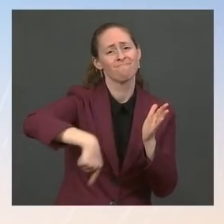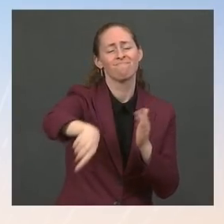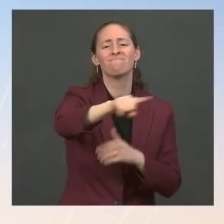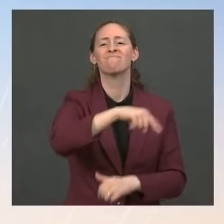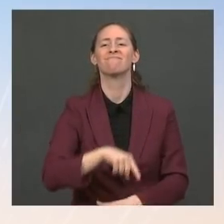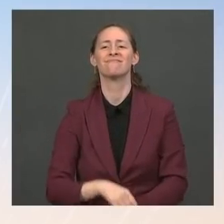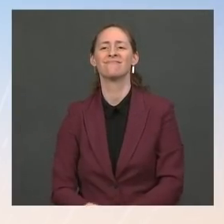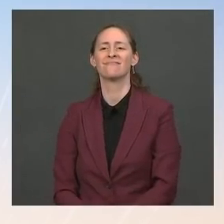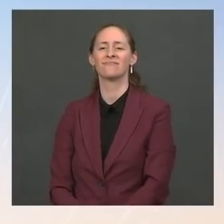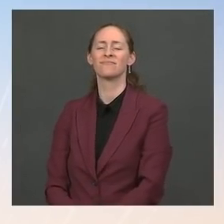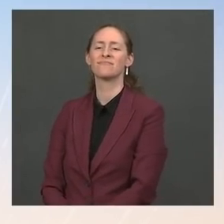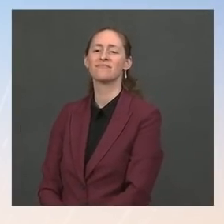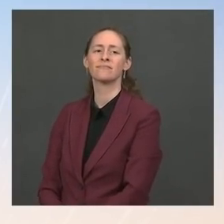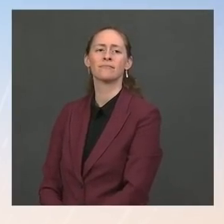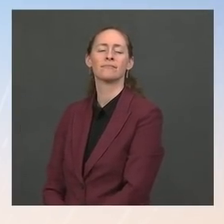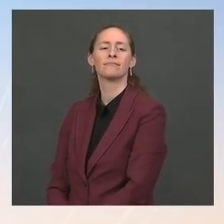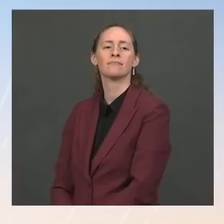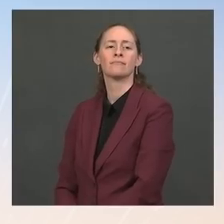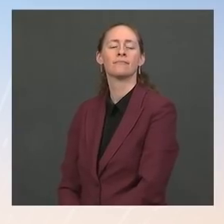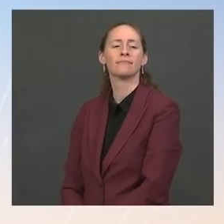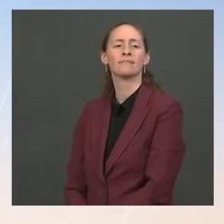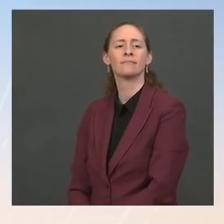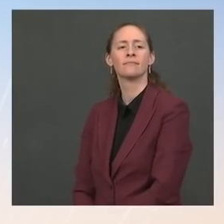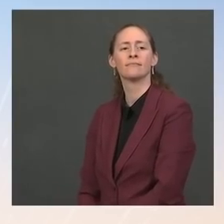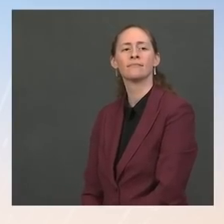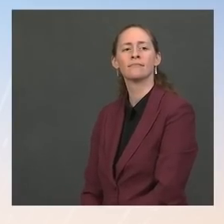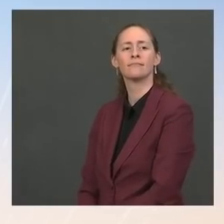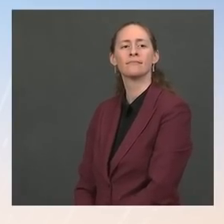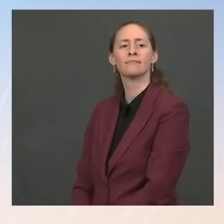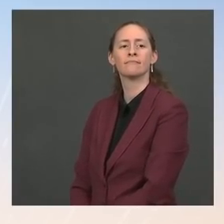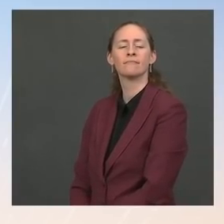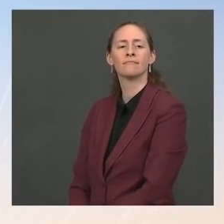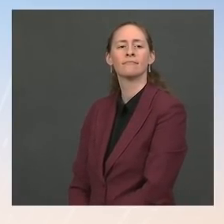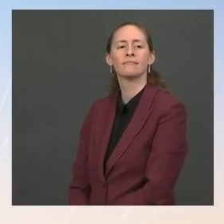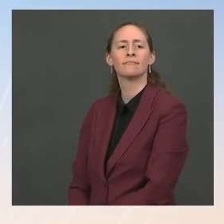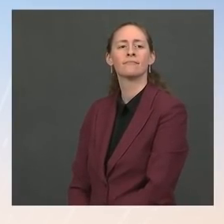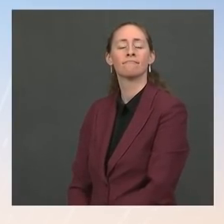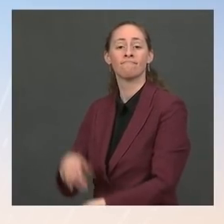Will the President hold a press conference afterward like he did following this meeting with President Putin?